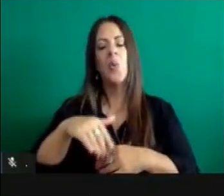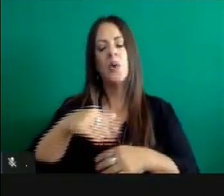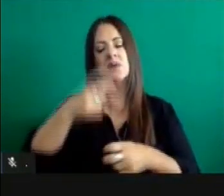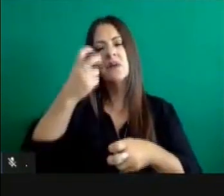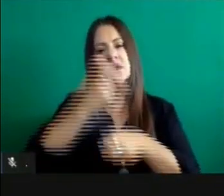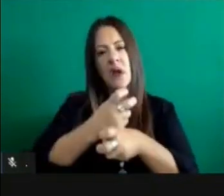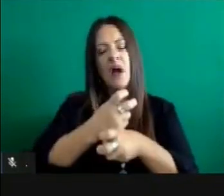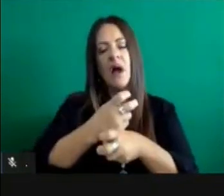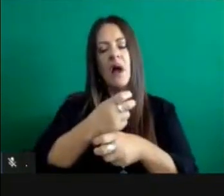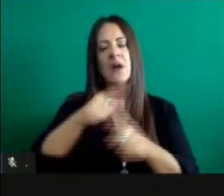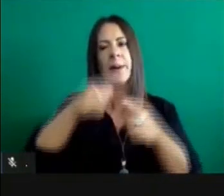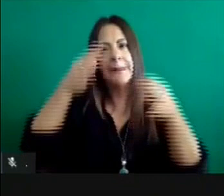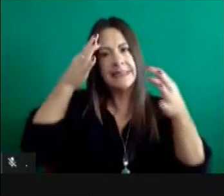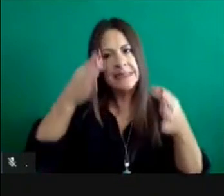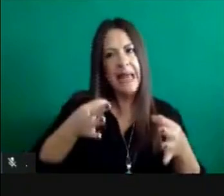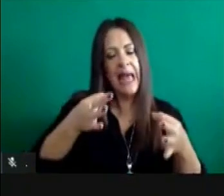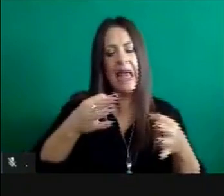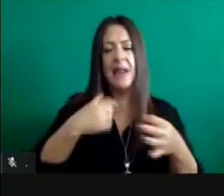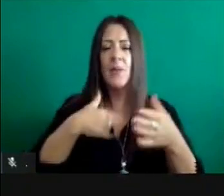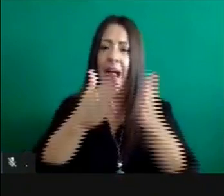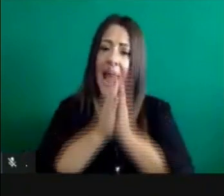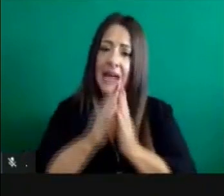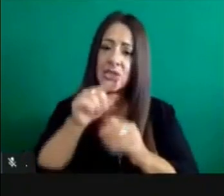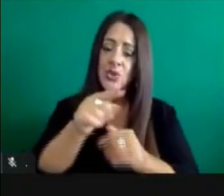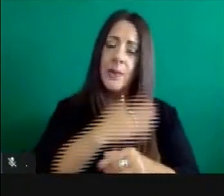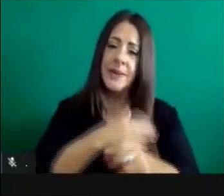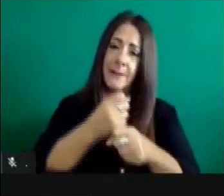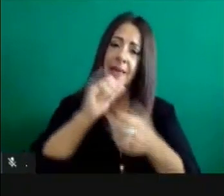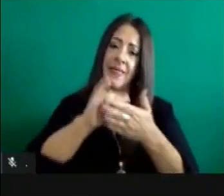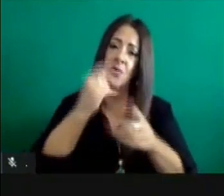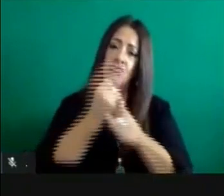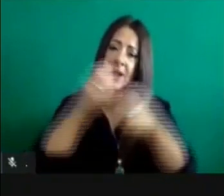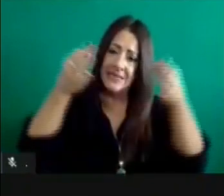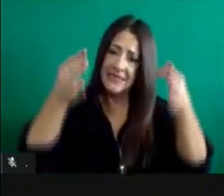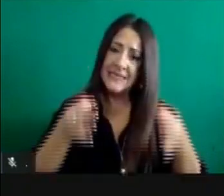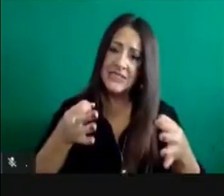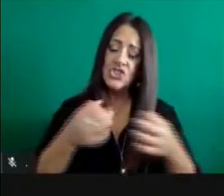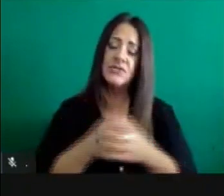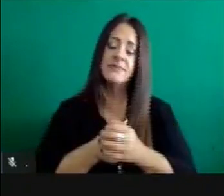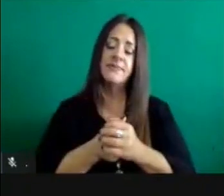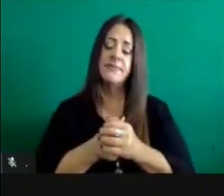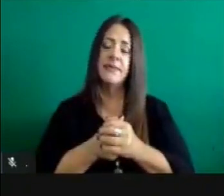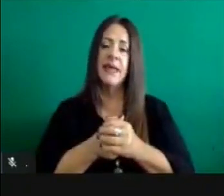I CERTAINLY SHARE SOME OF THAT EXHAUSTION AS WELL.